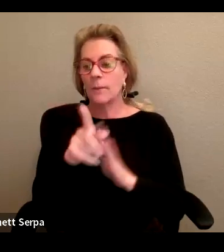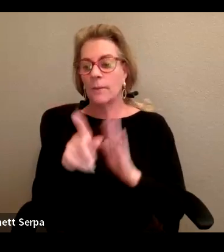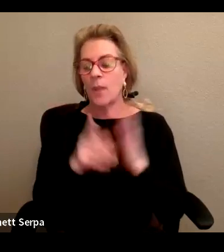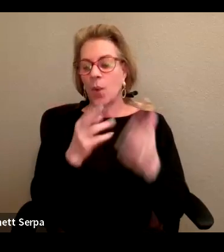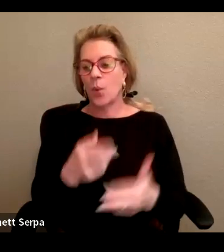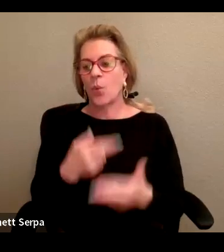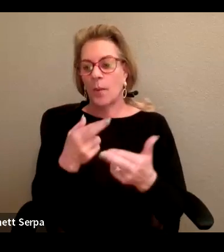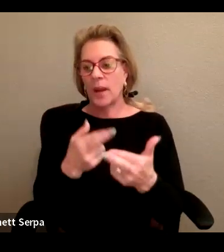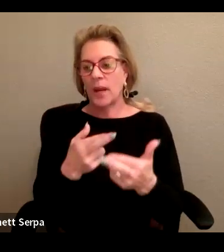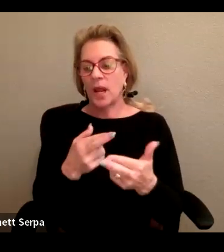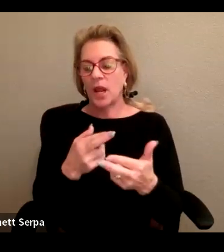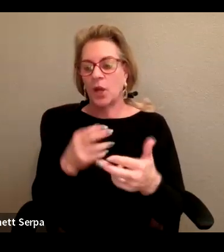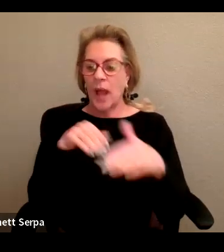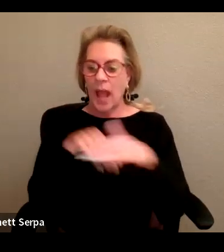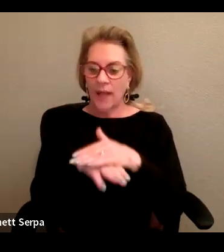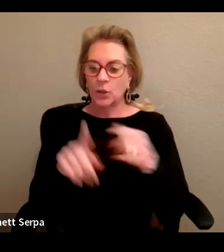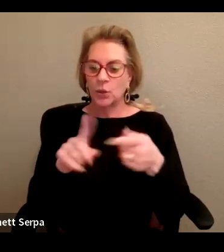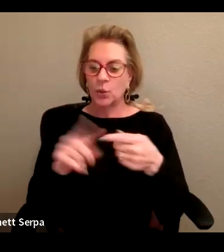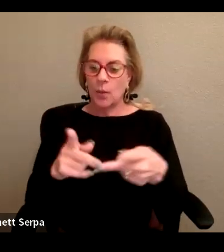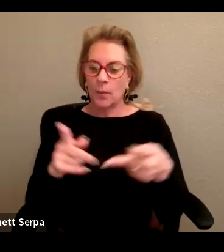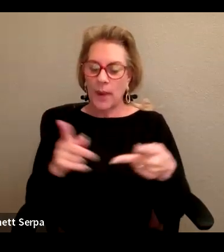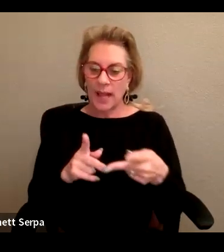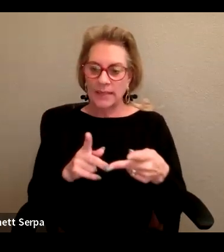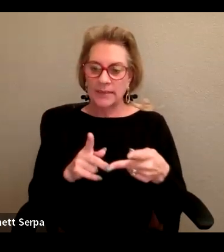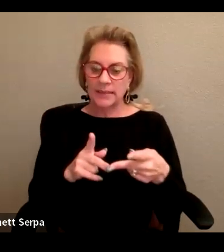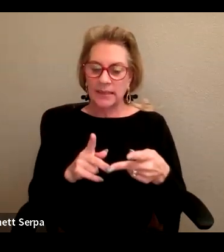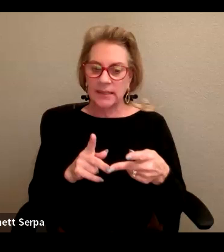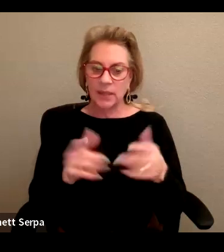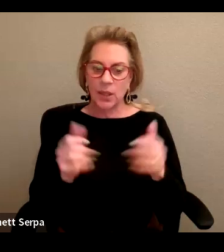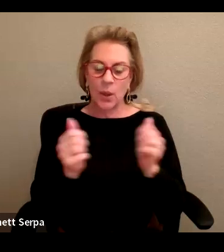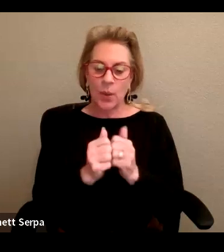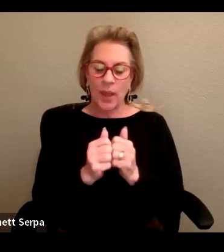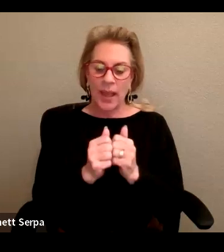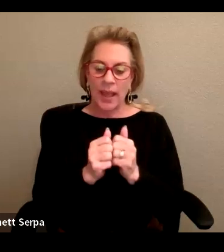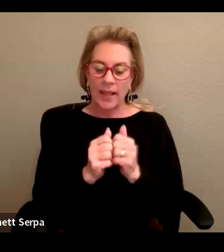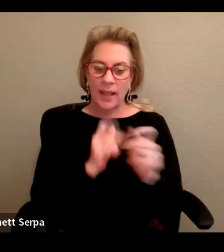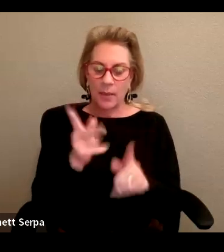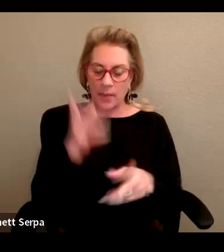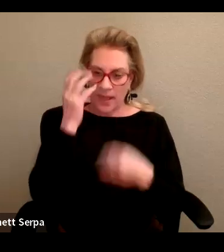regarding access to places within library or Patron information that libraries May